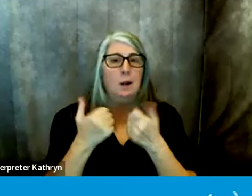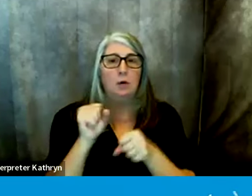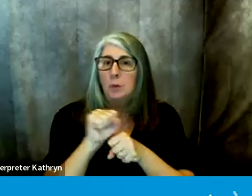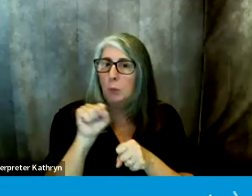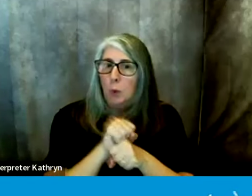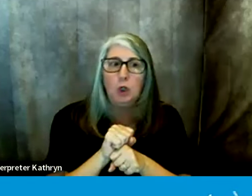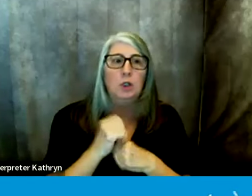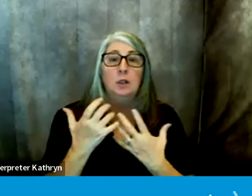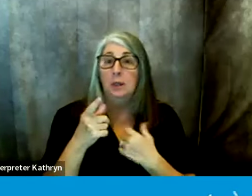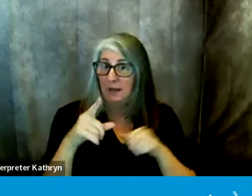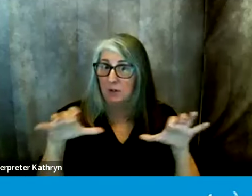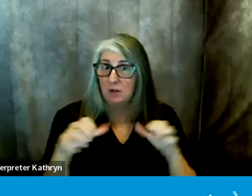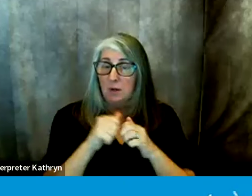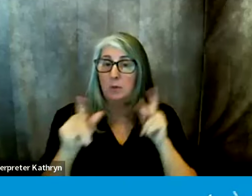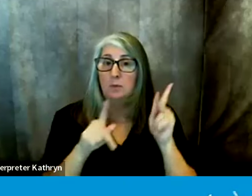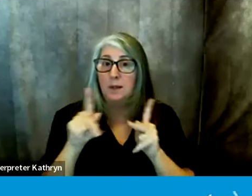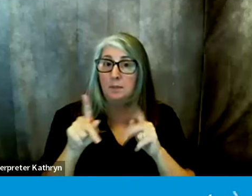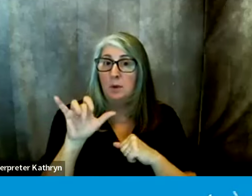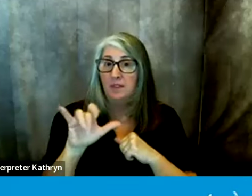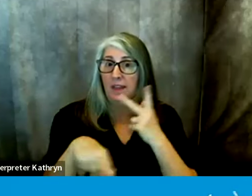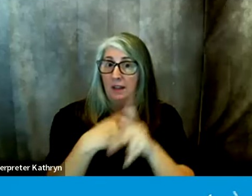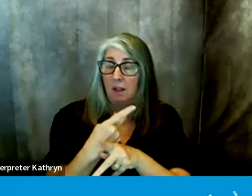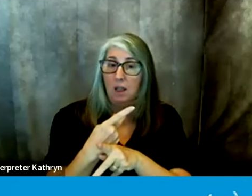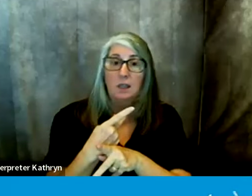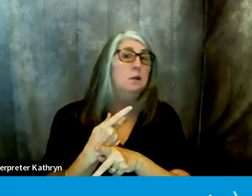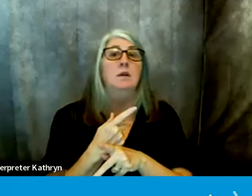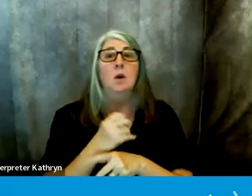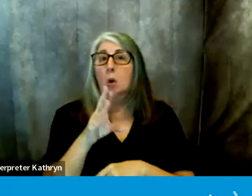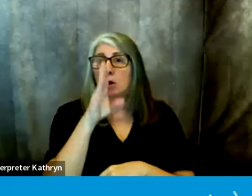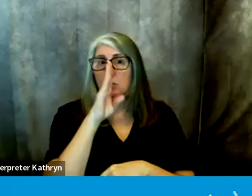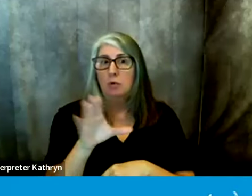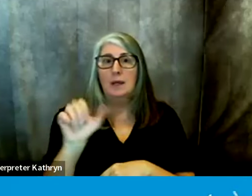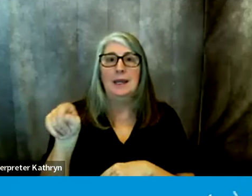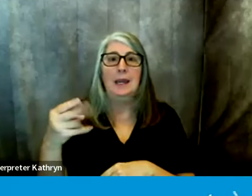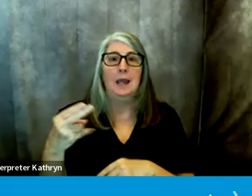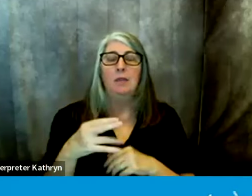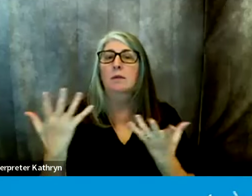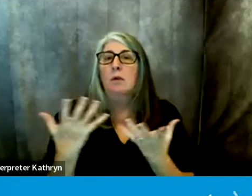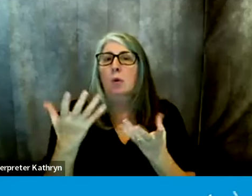Have you done it with people with suprapubics, or is it just straight cath? Give us more information on that.